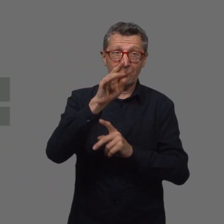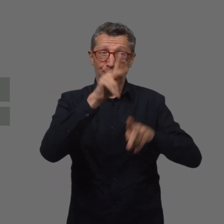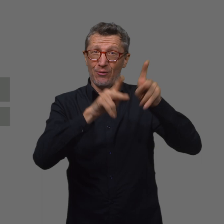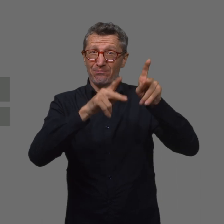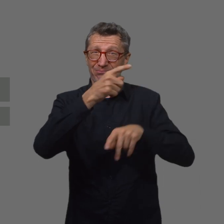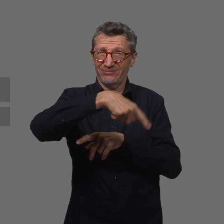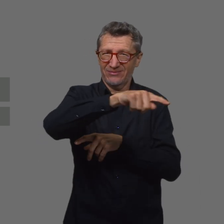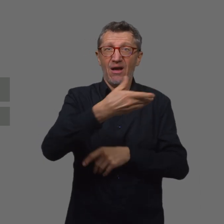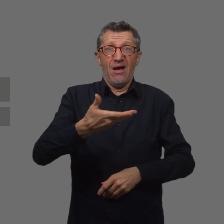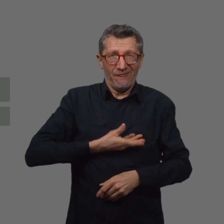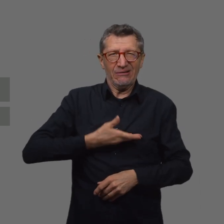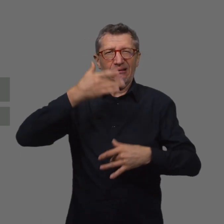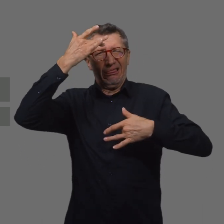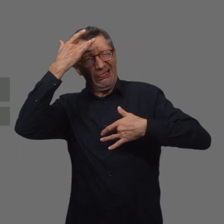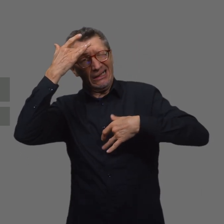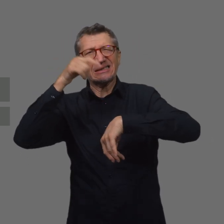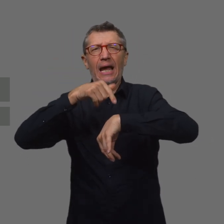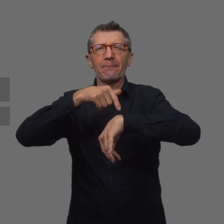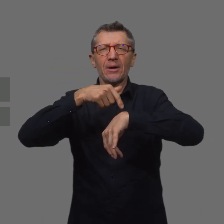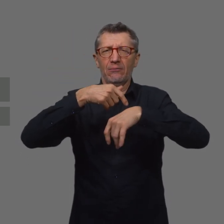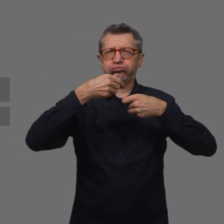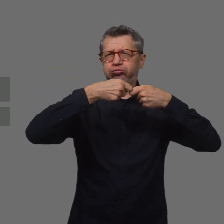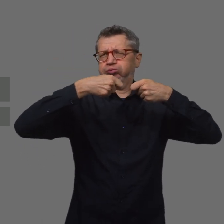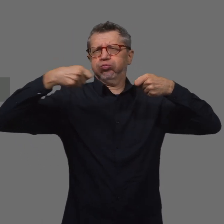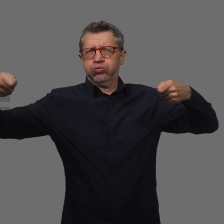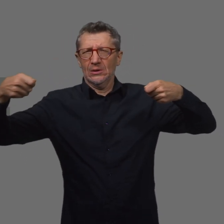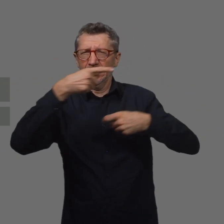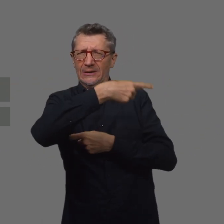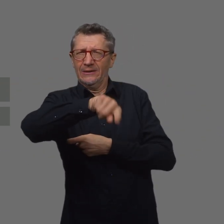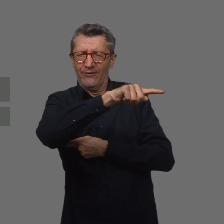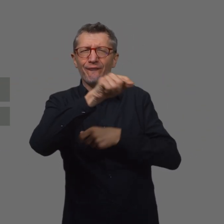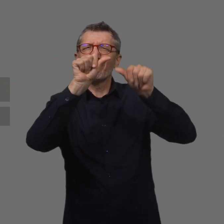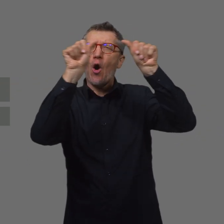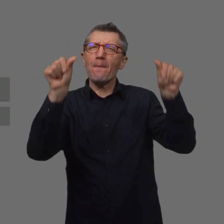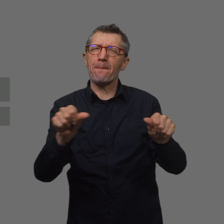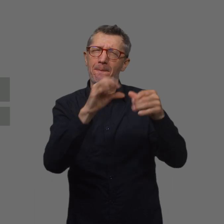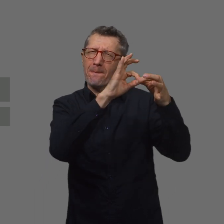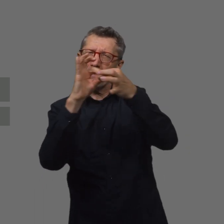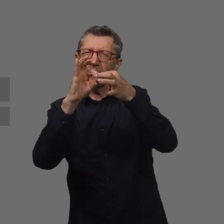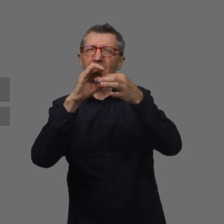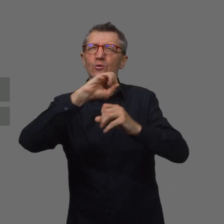However, in people suffering from chronic conditions that put them